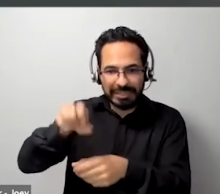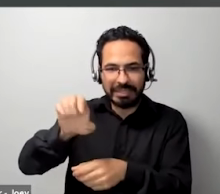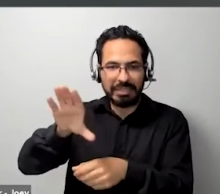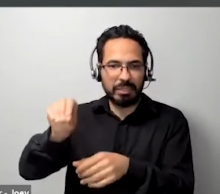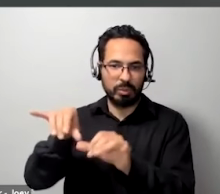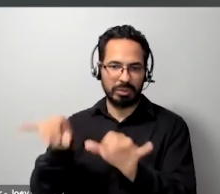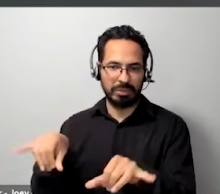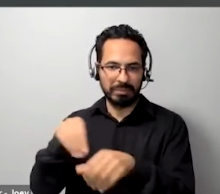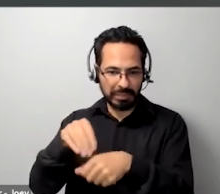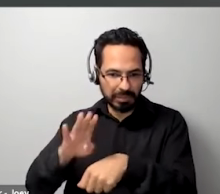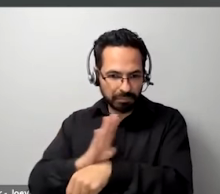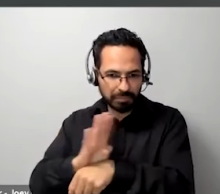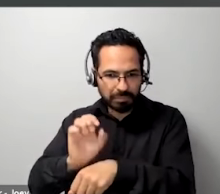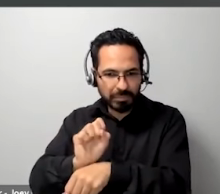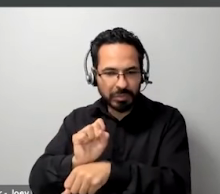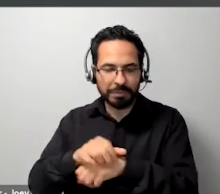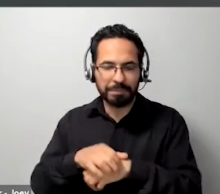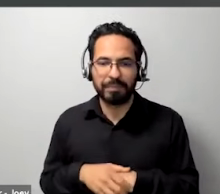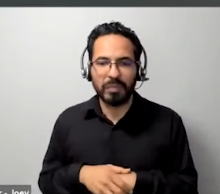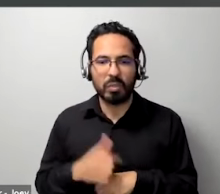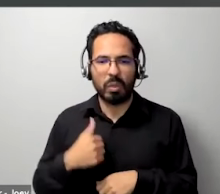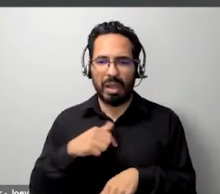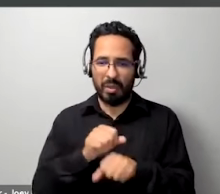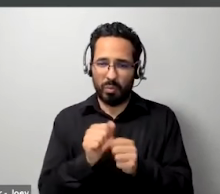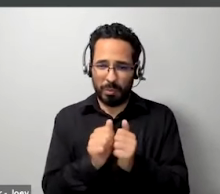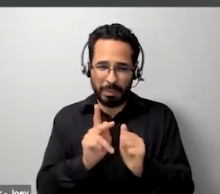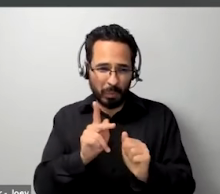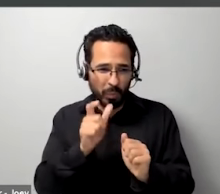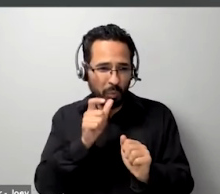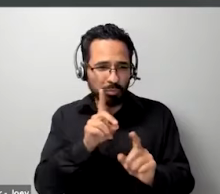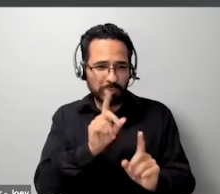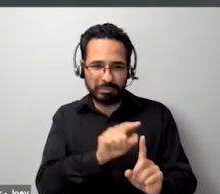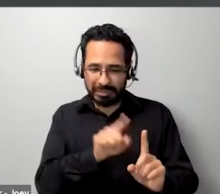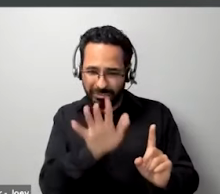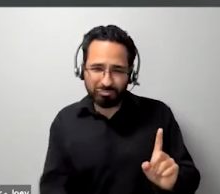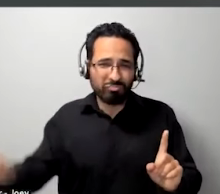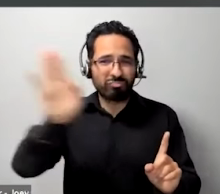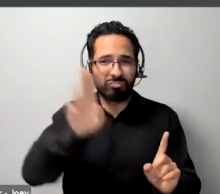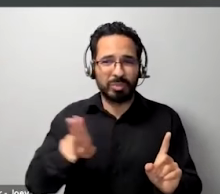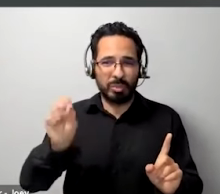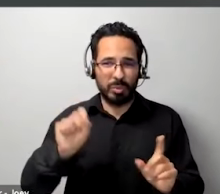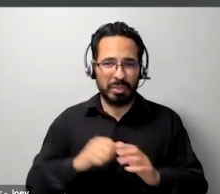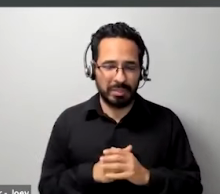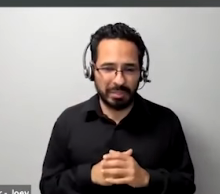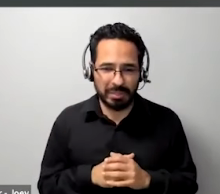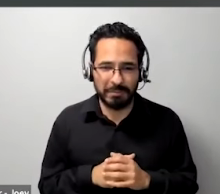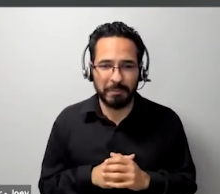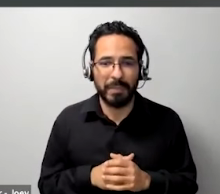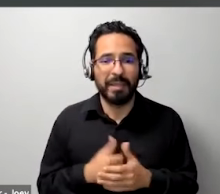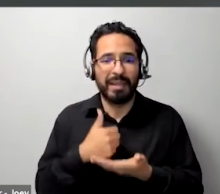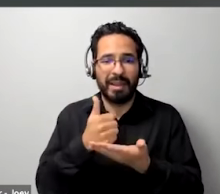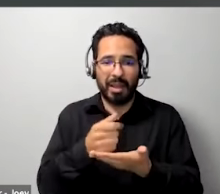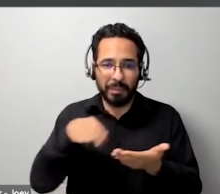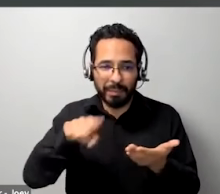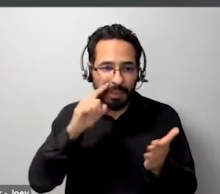And so I work a lot with individuals with disabilities all around the United States in helping them identify goals that they may have